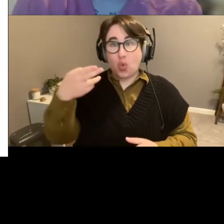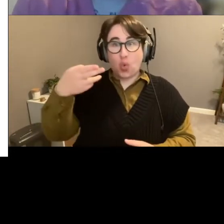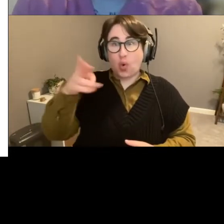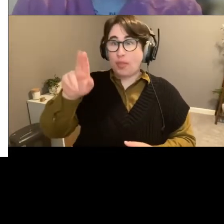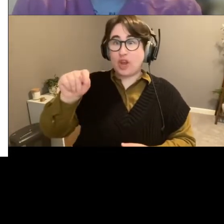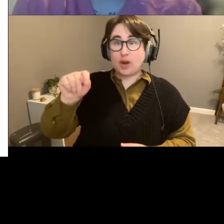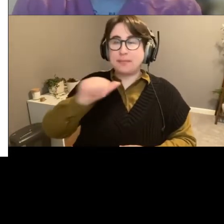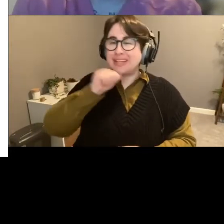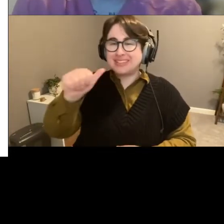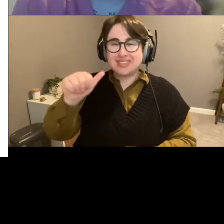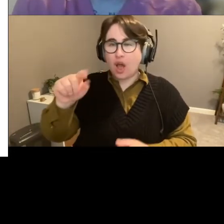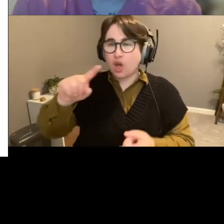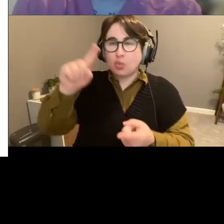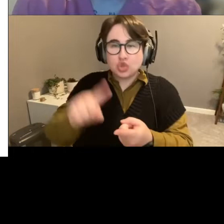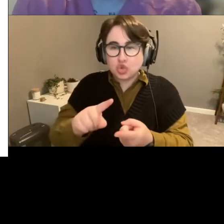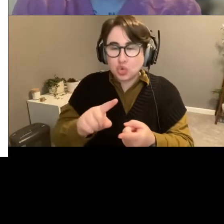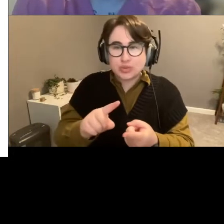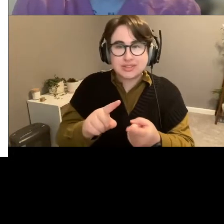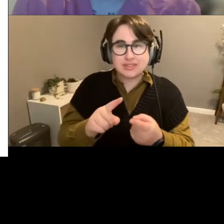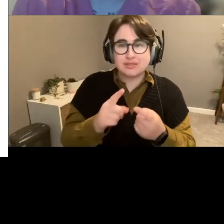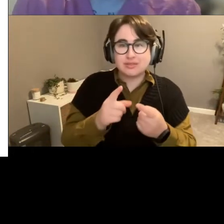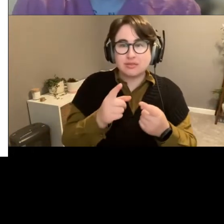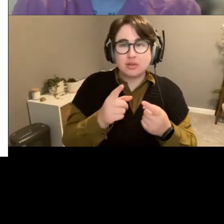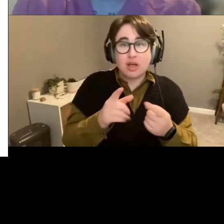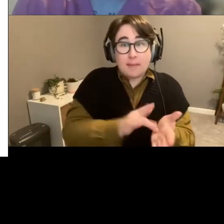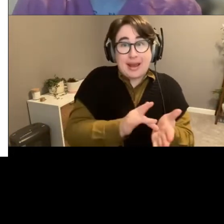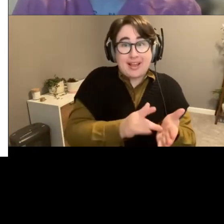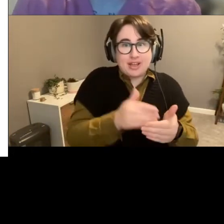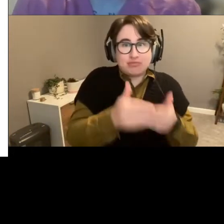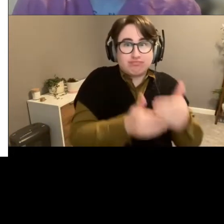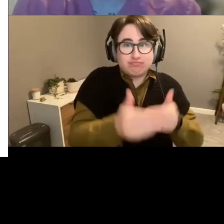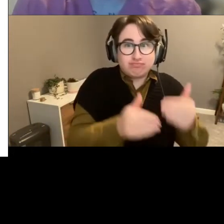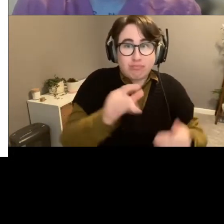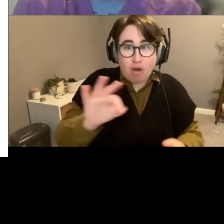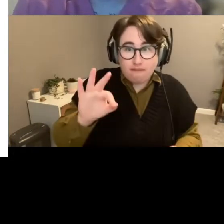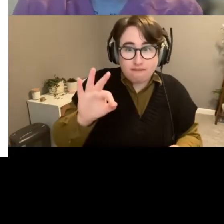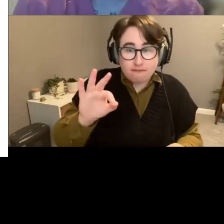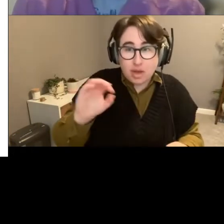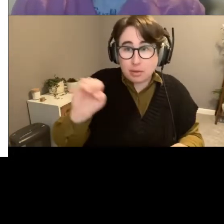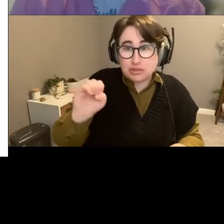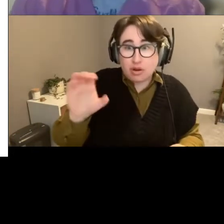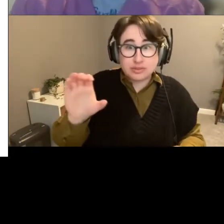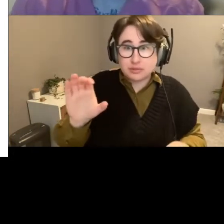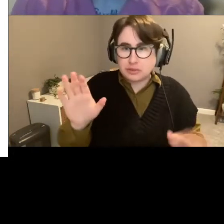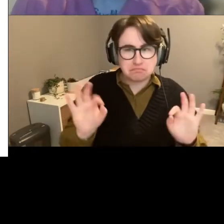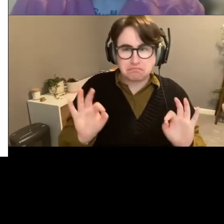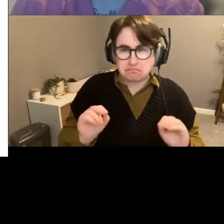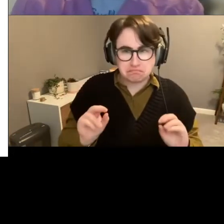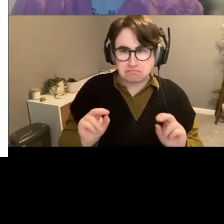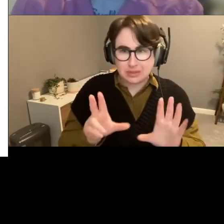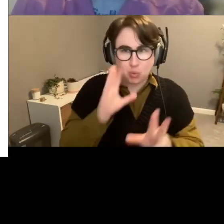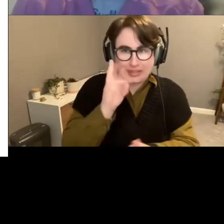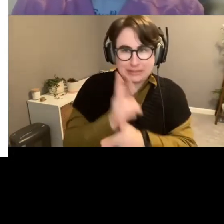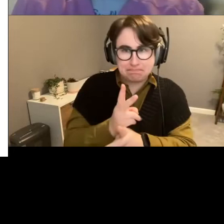is not gonna reduce the way that these medications work. They will work just as well, and also, they will not have